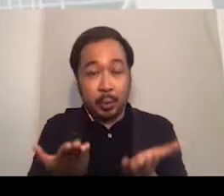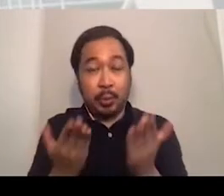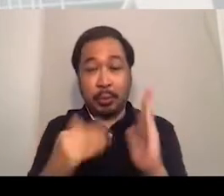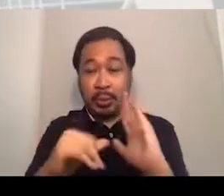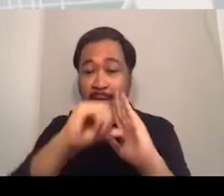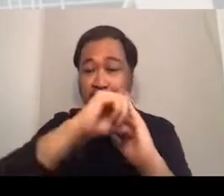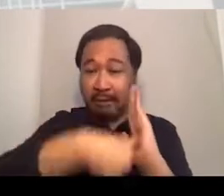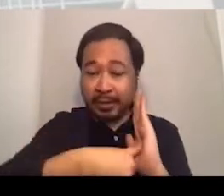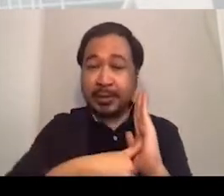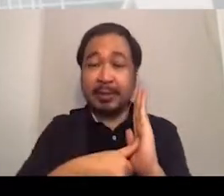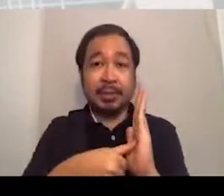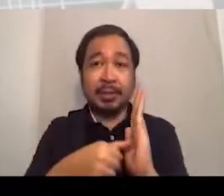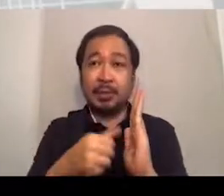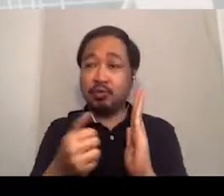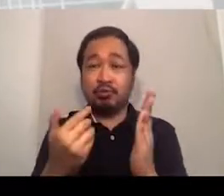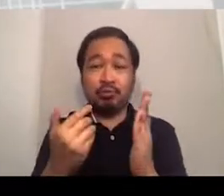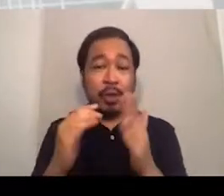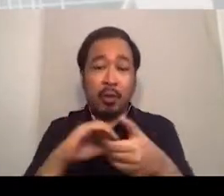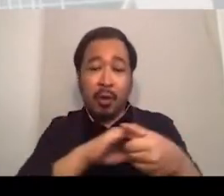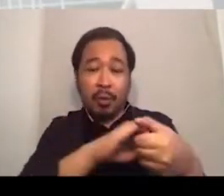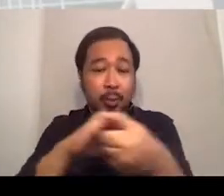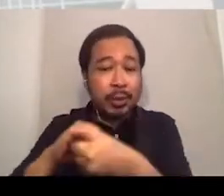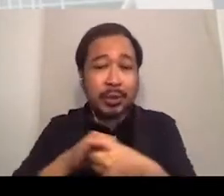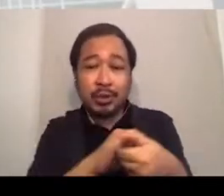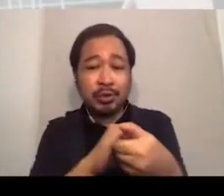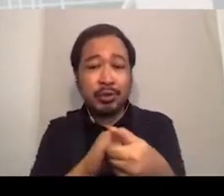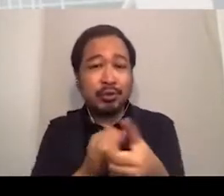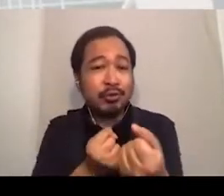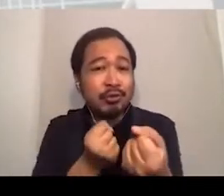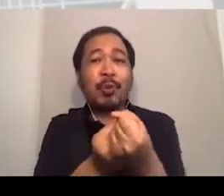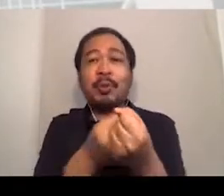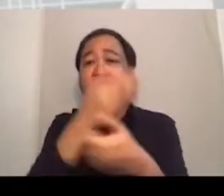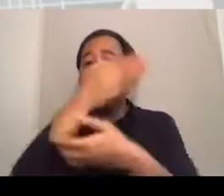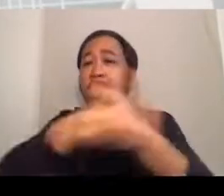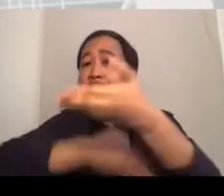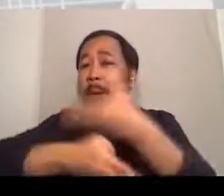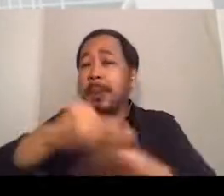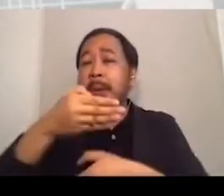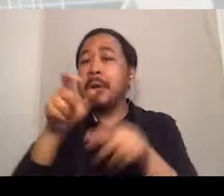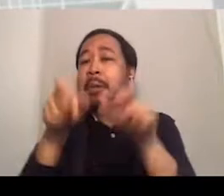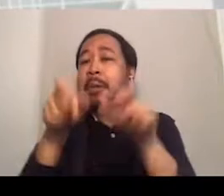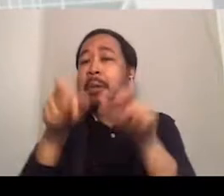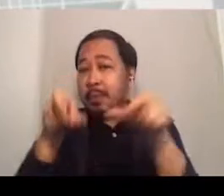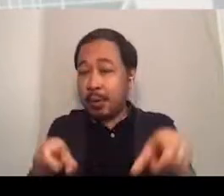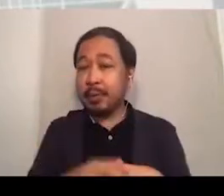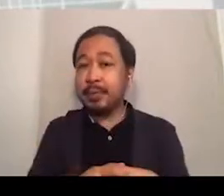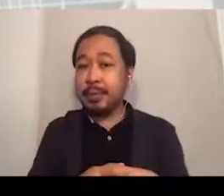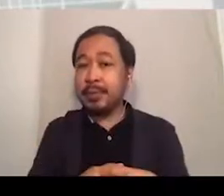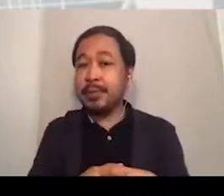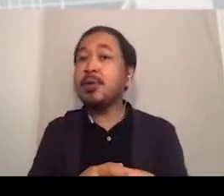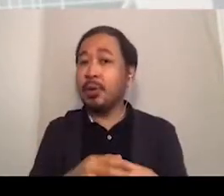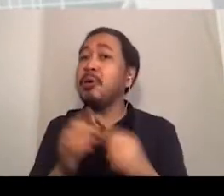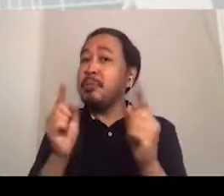The new normal should also include increasing investments to make the lives of persons with disabilities